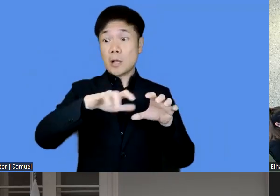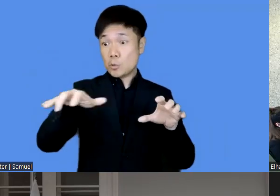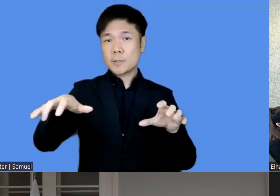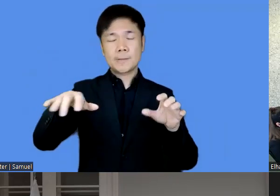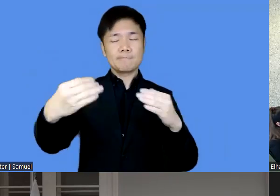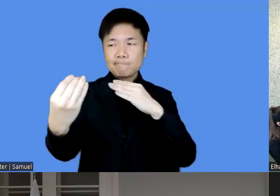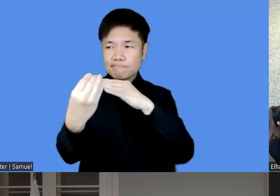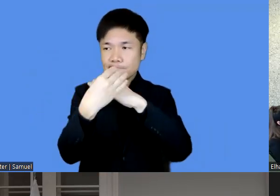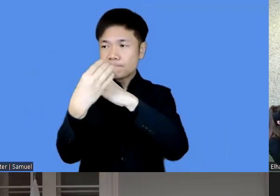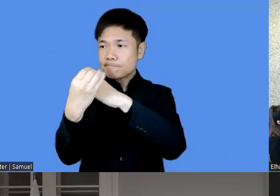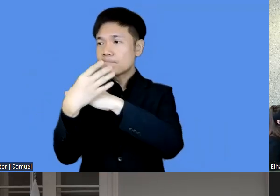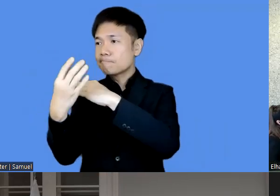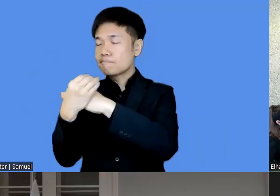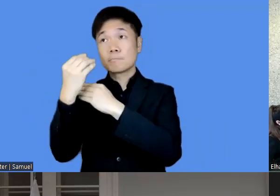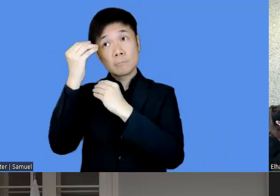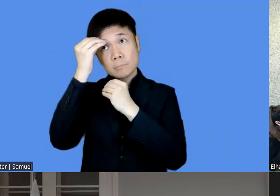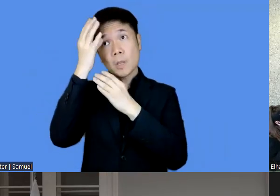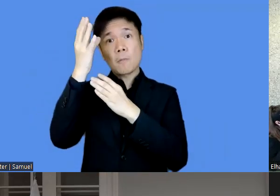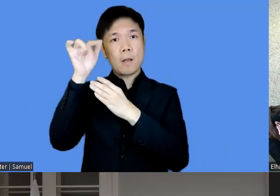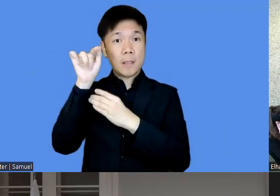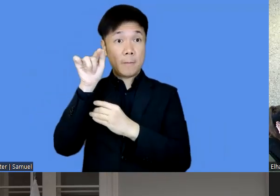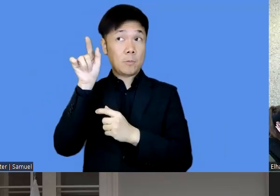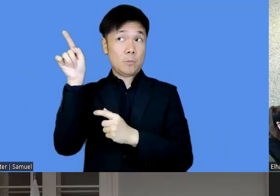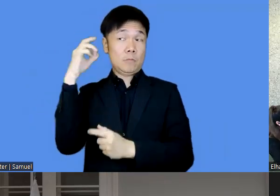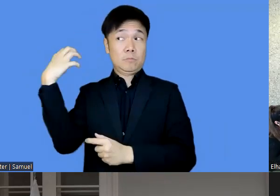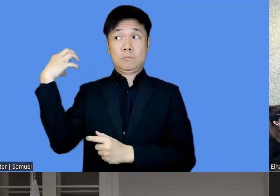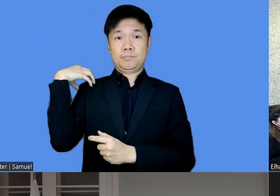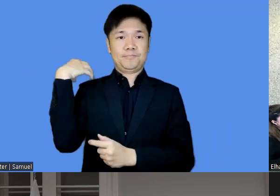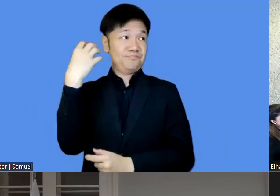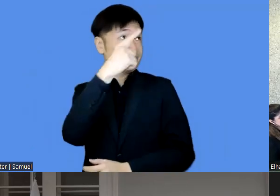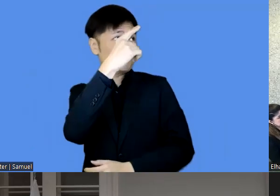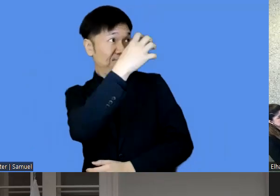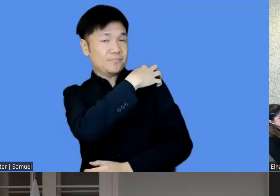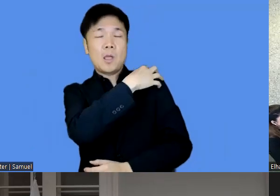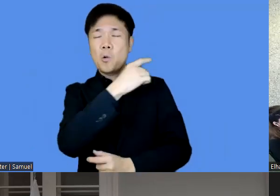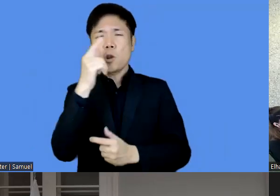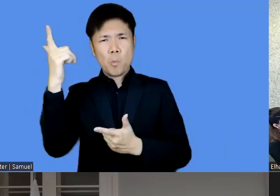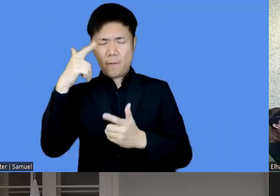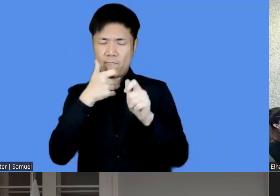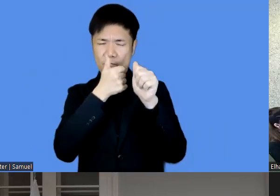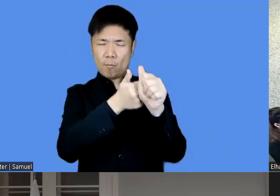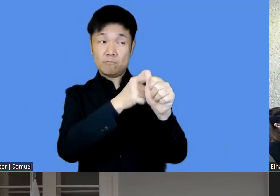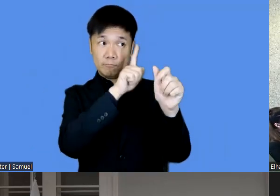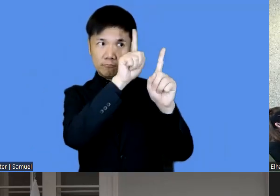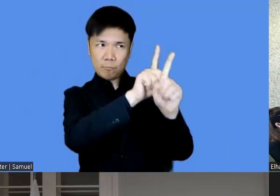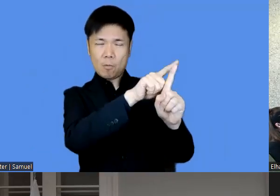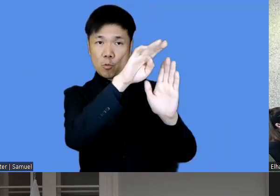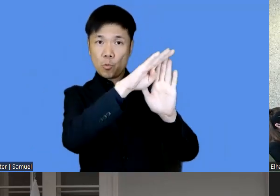the militaries want to abide by their International Humanitarian Law obligations but they don't